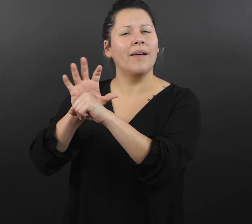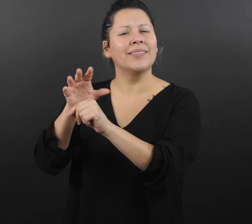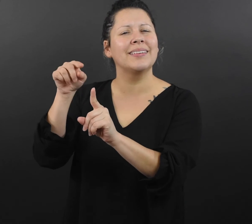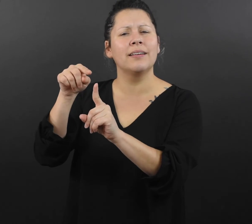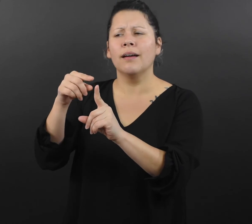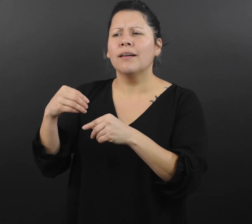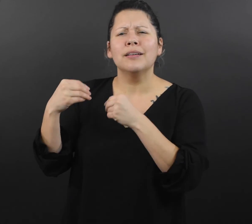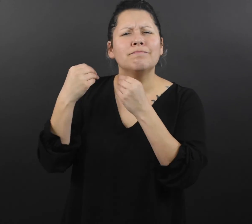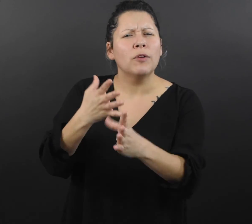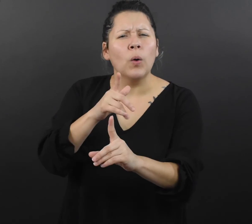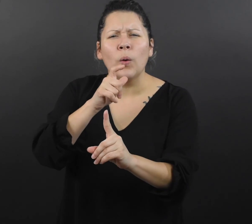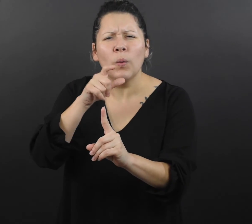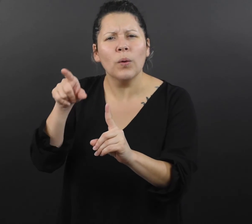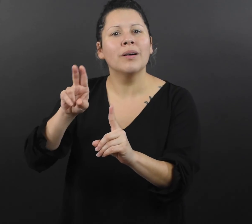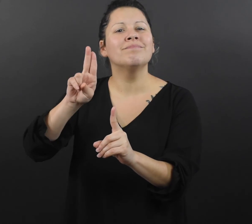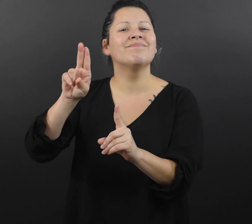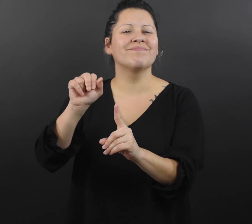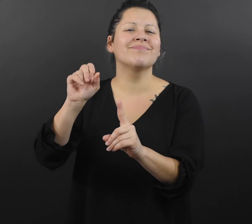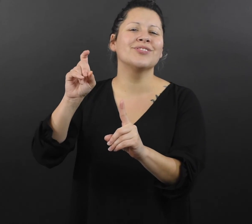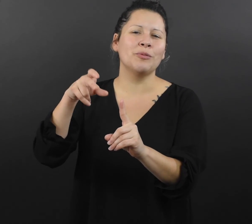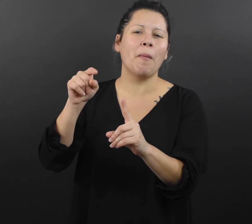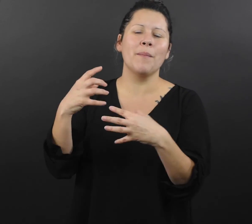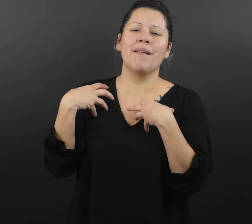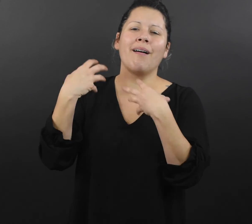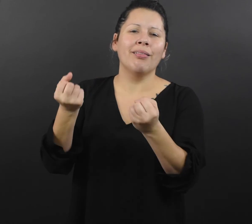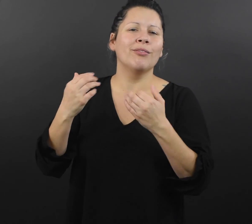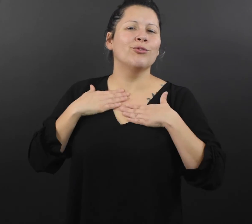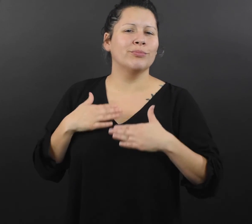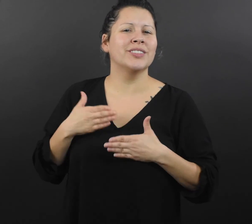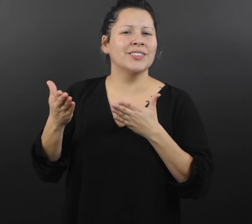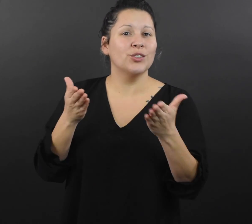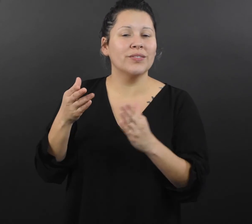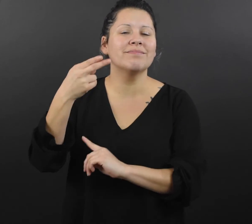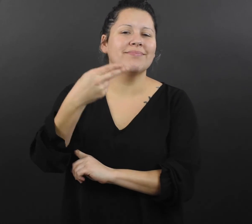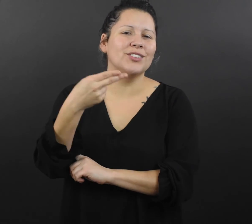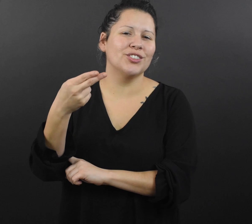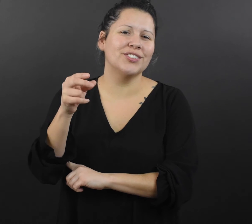by the U.S. Department of Health and Human Services (HHS)